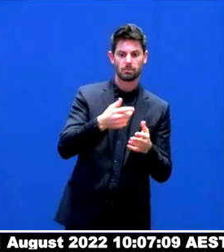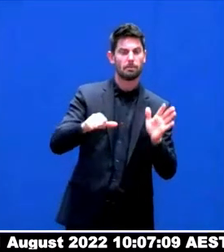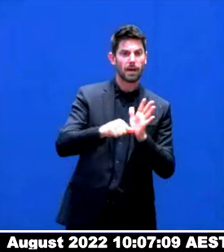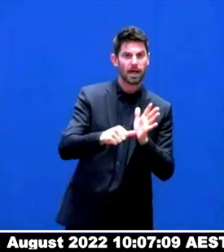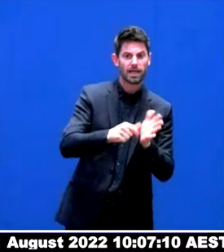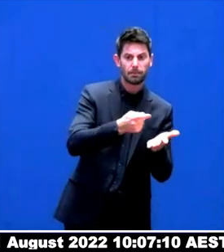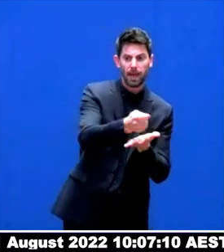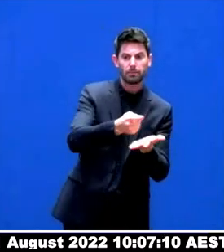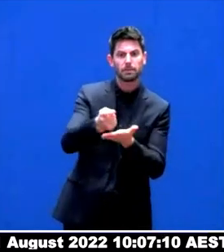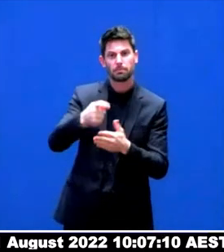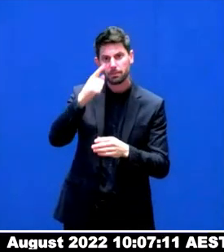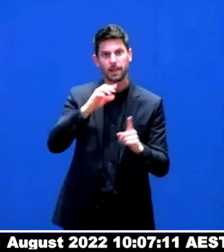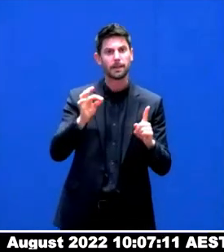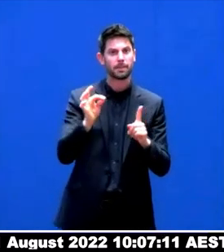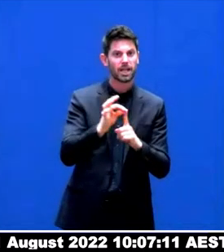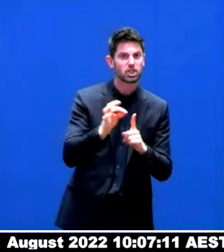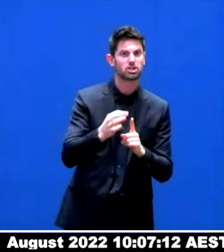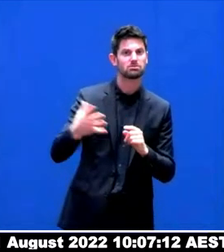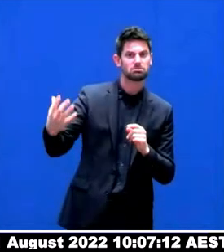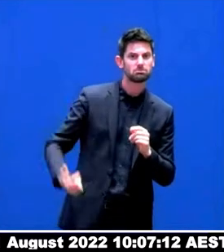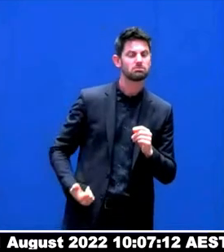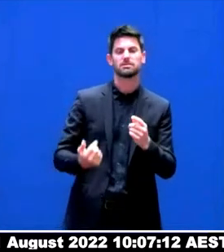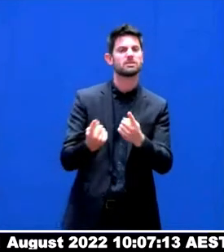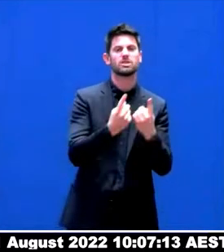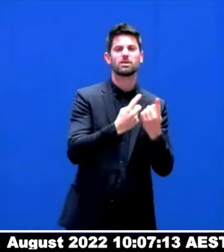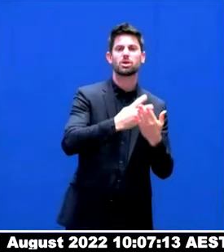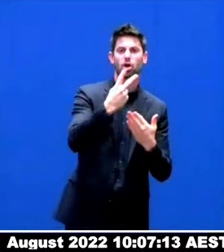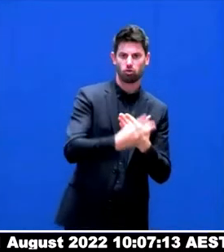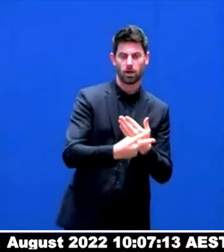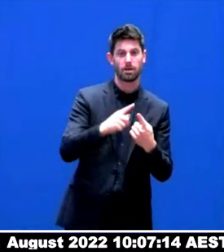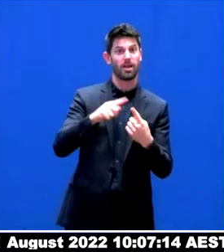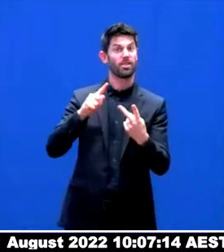Commonwealth makes to individuals - and then the other is broadly in relation to the